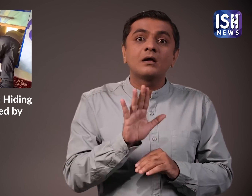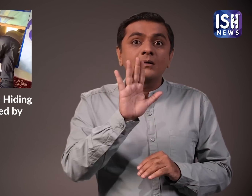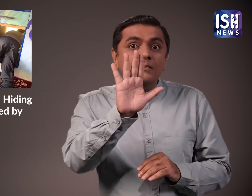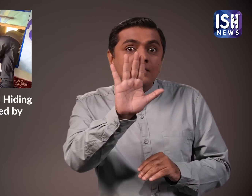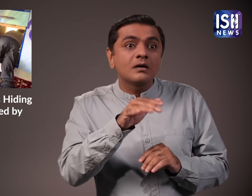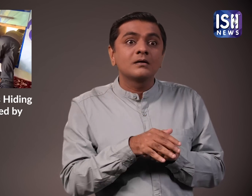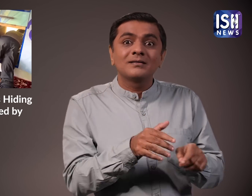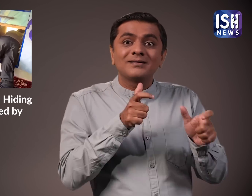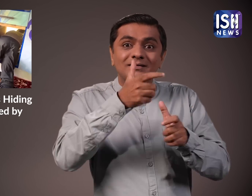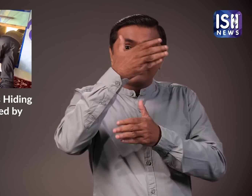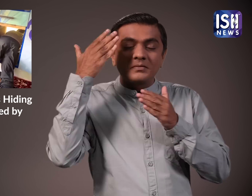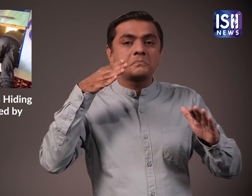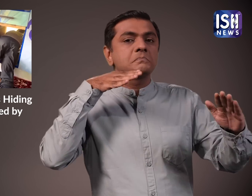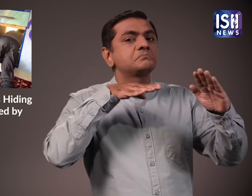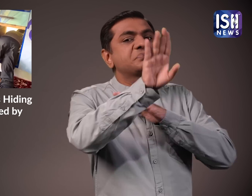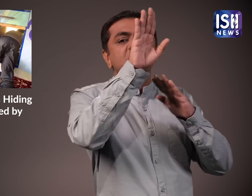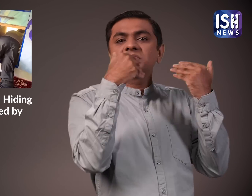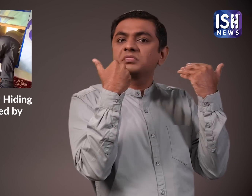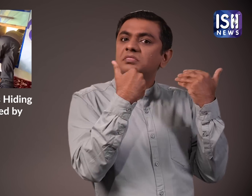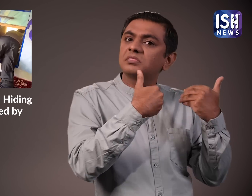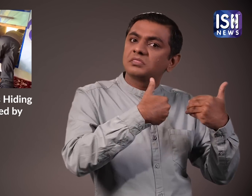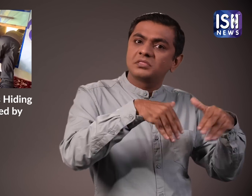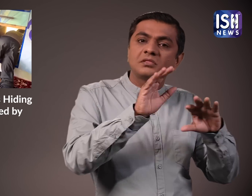However, the terrorists fled.